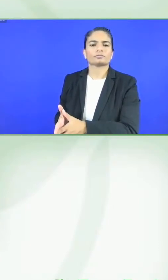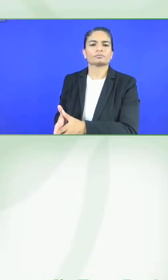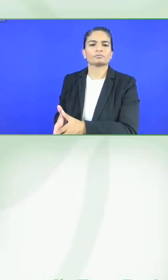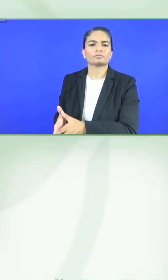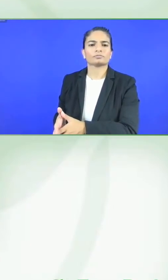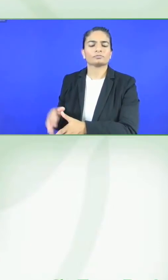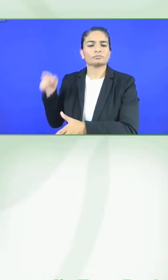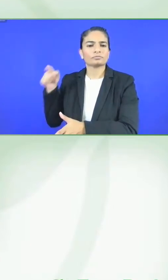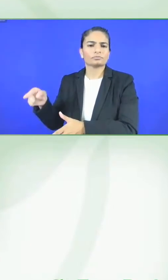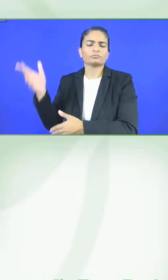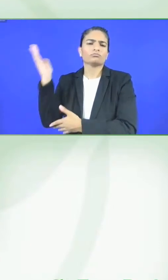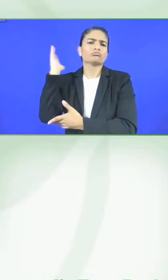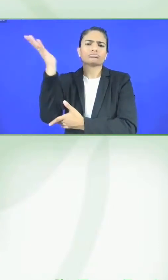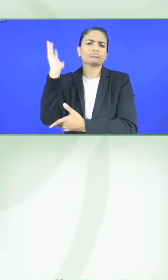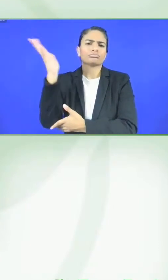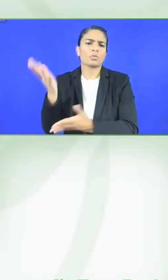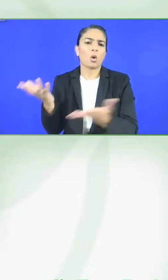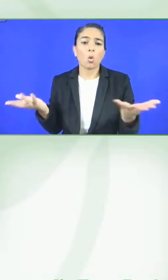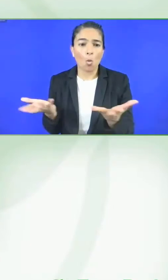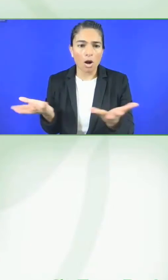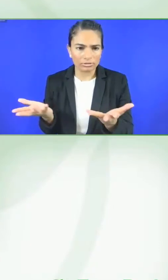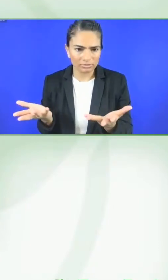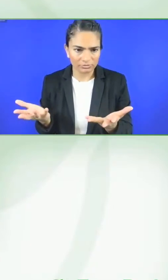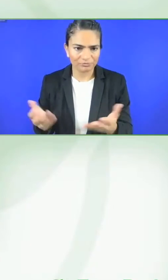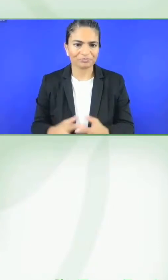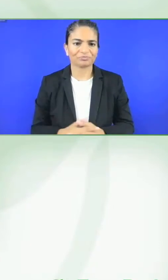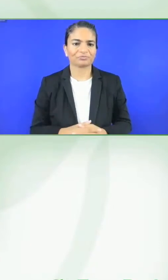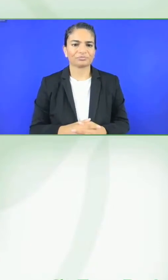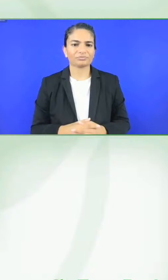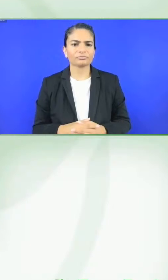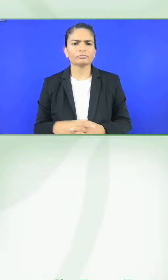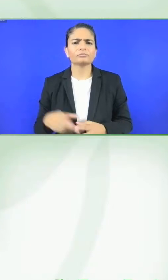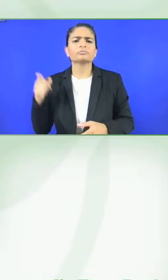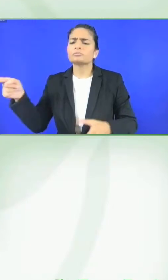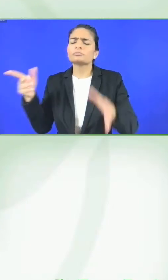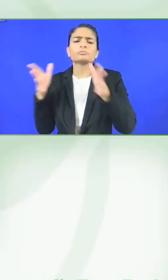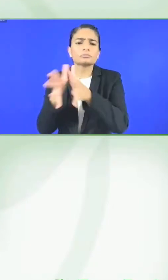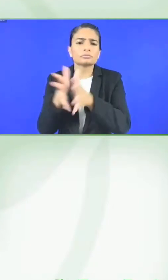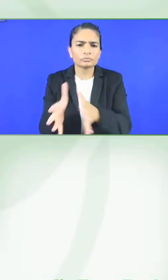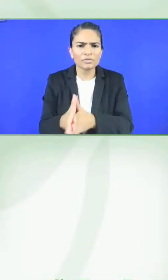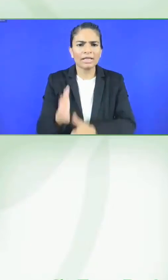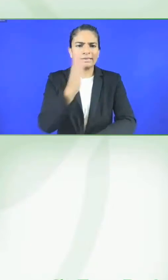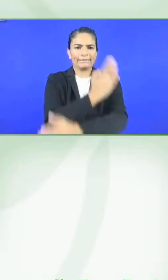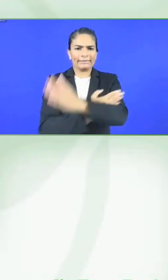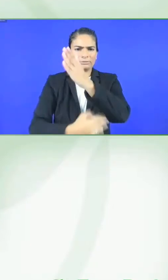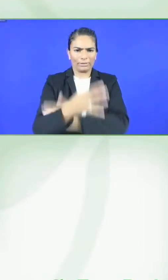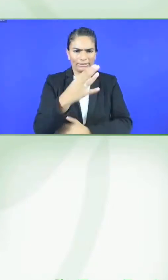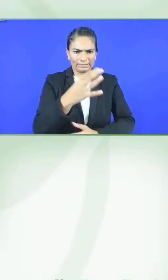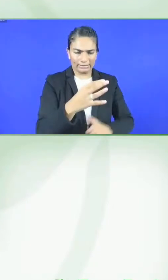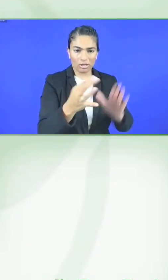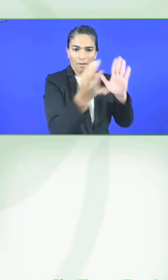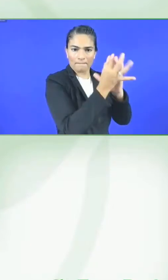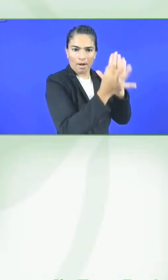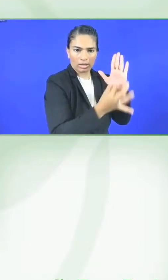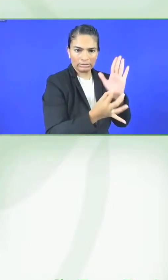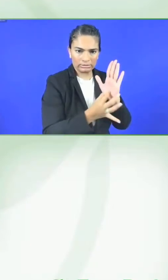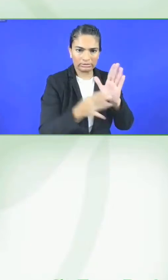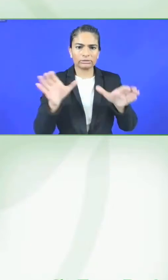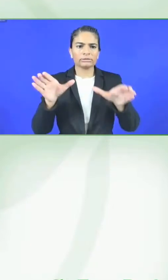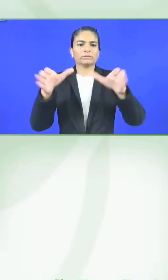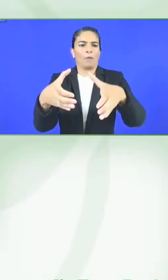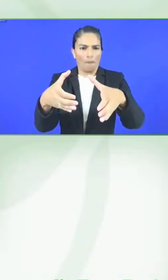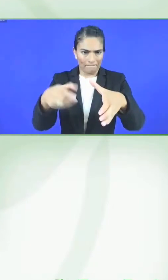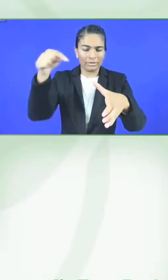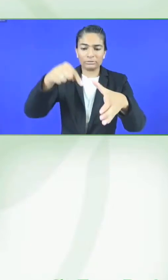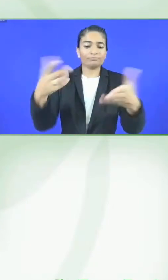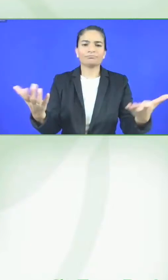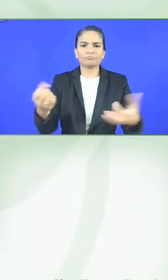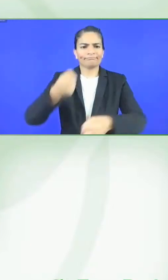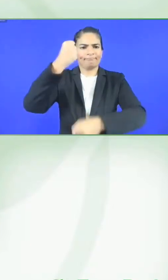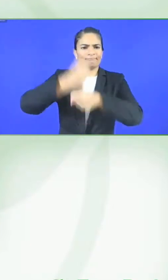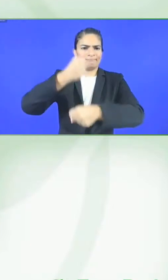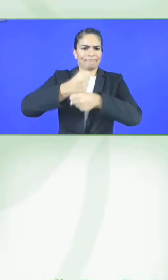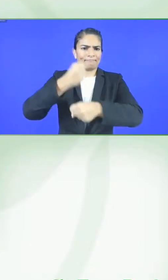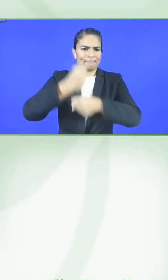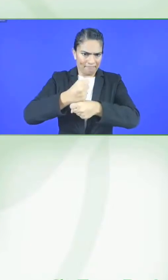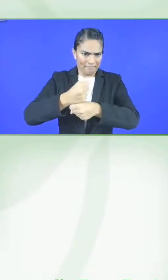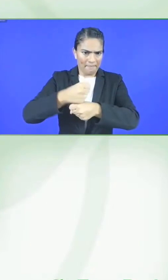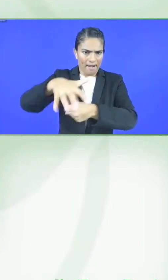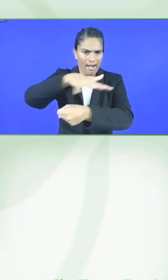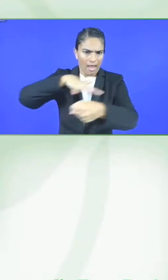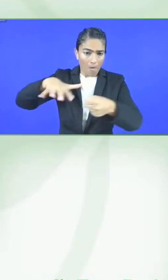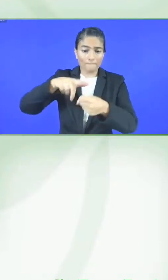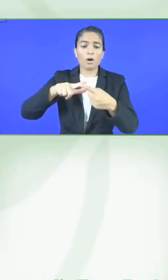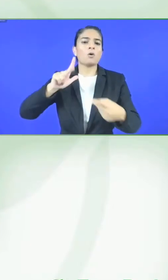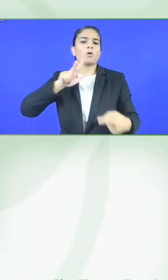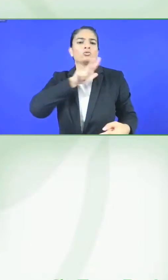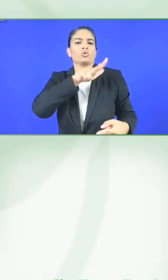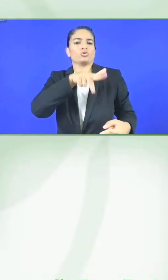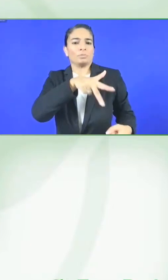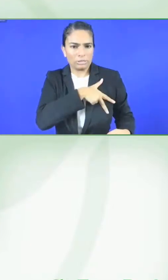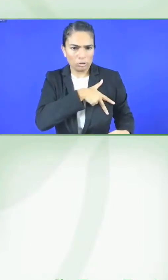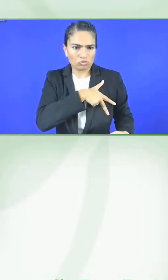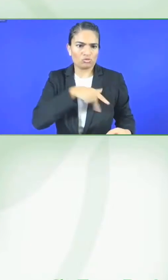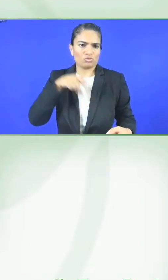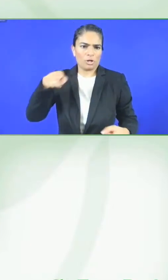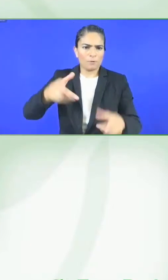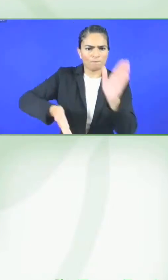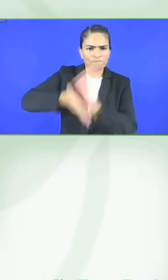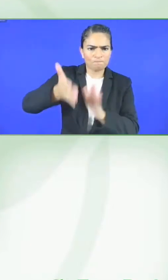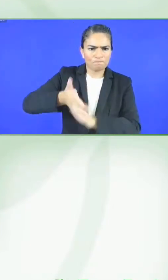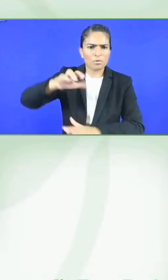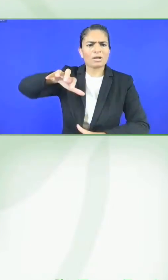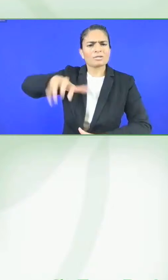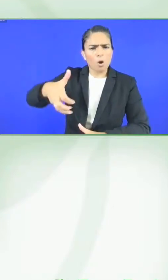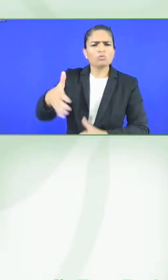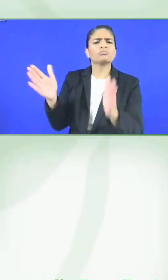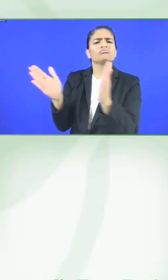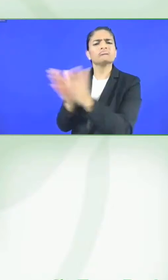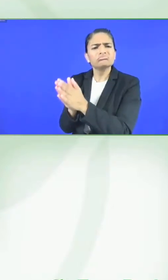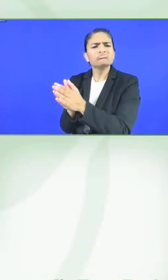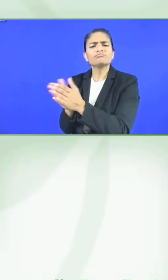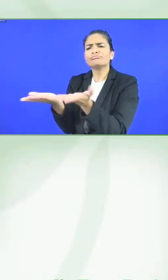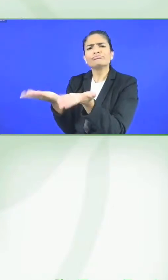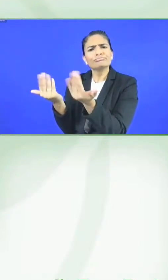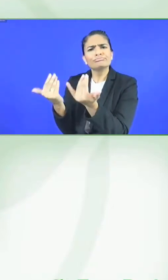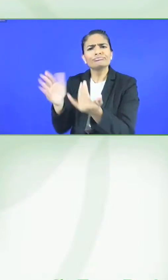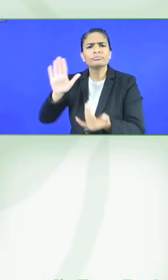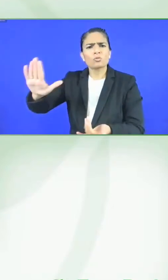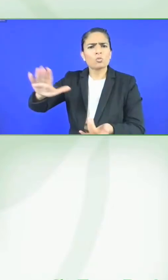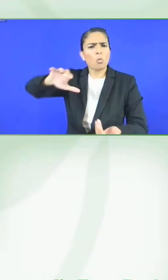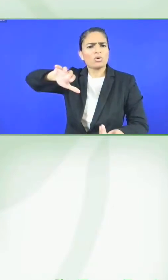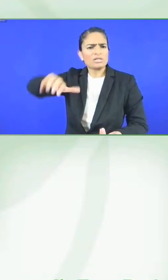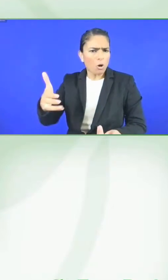We still need to fill out lots of forms, we still need to do a lot of bureaucracy as people